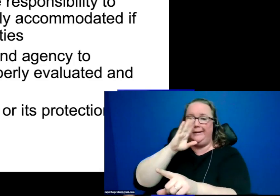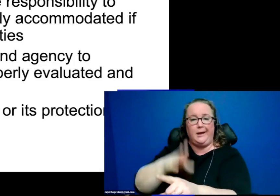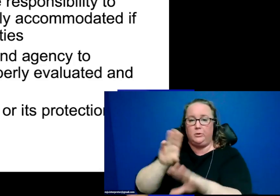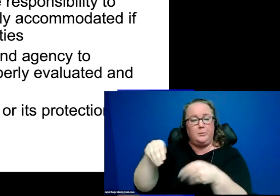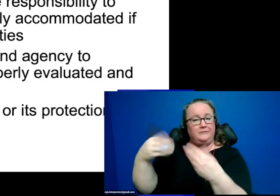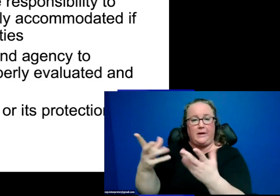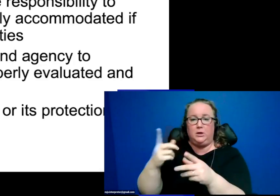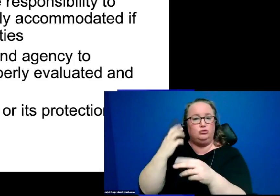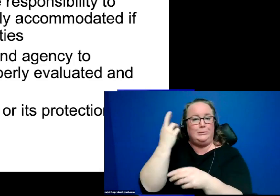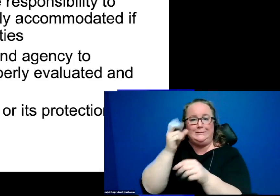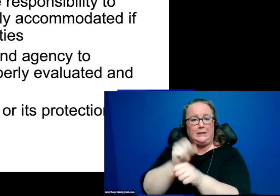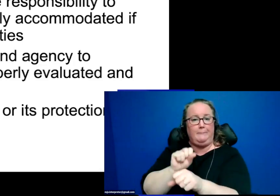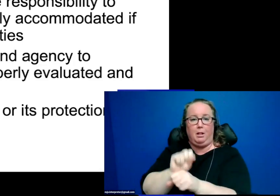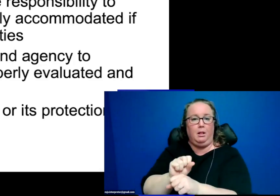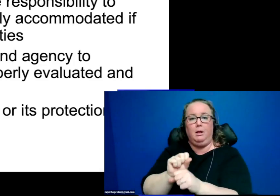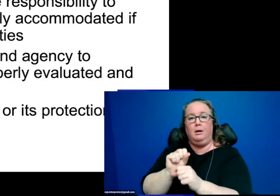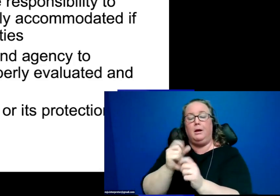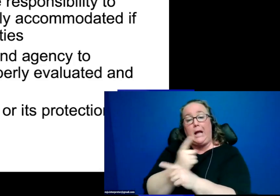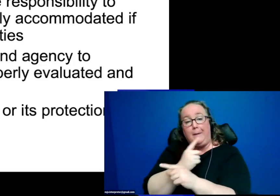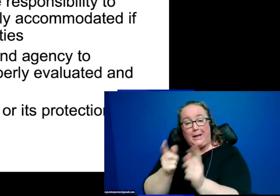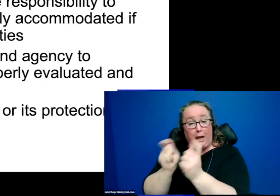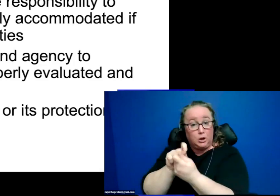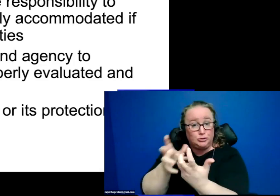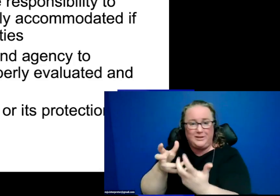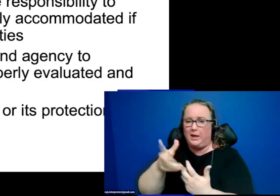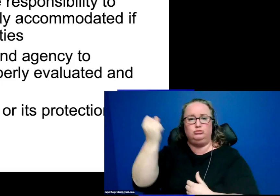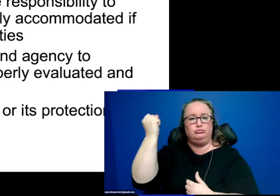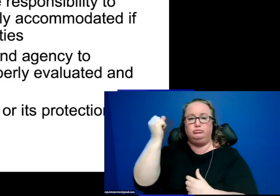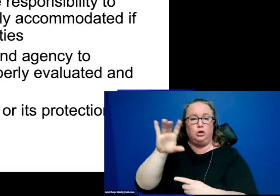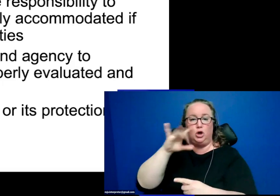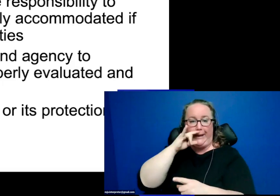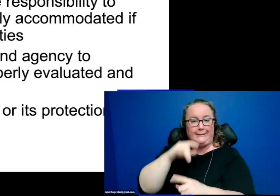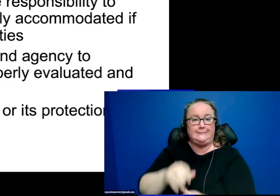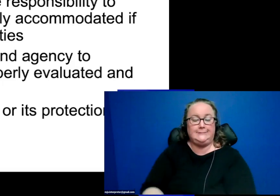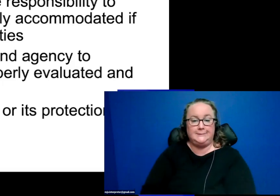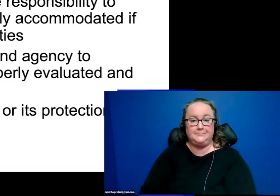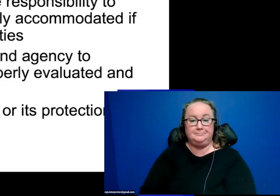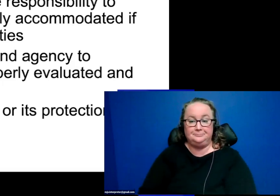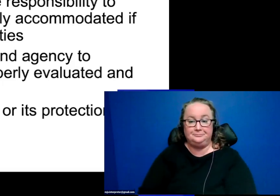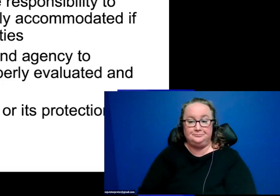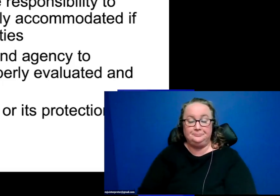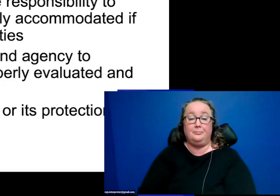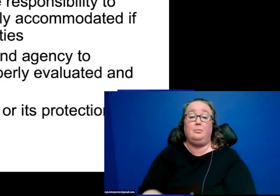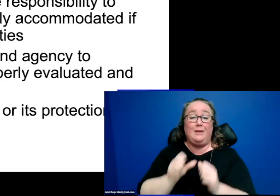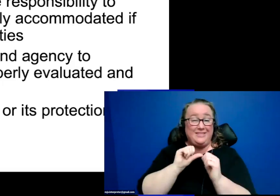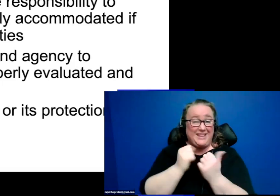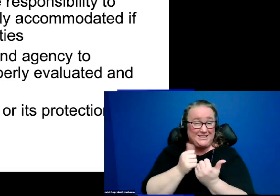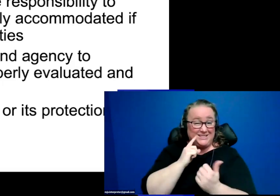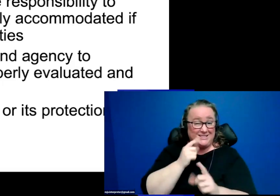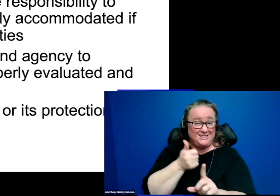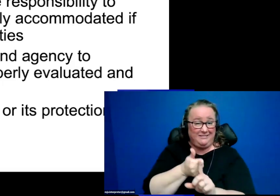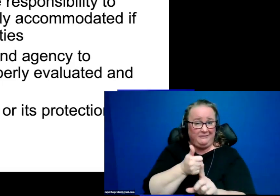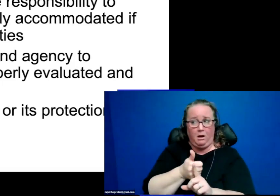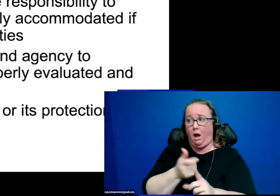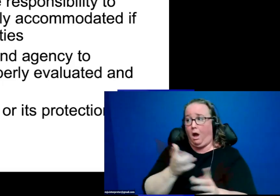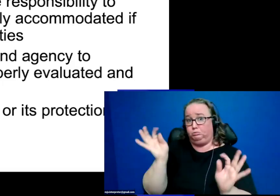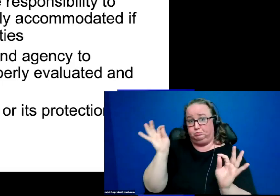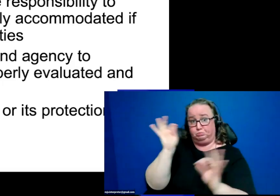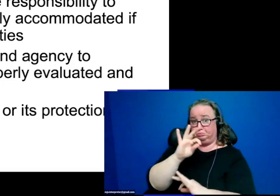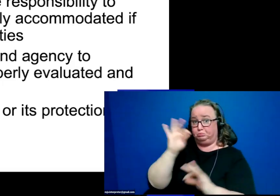The agency just took the children away, and the agency was essentially saying that they didn't know that the mother had a disability.